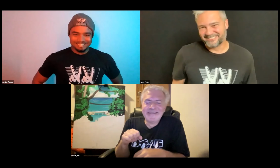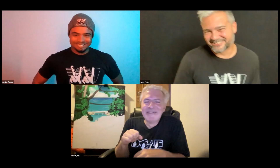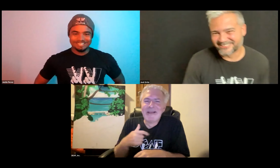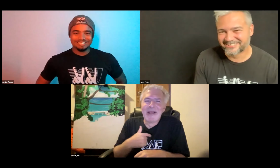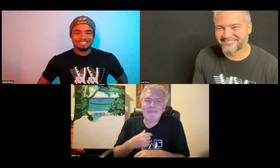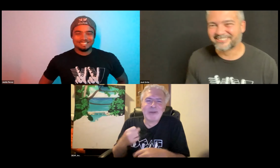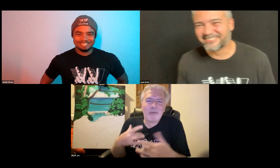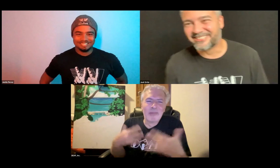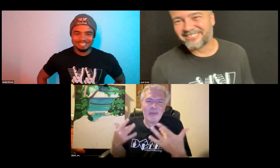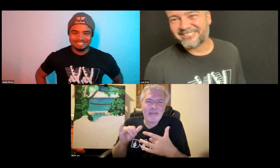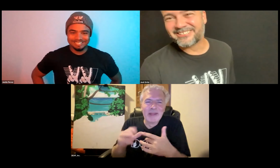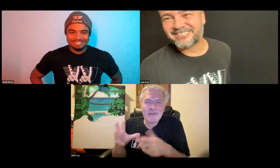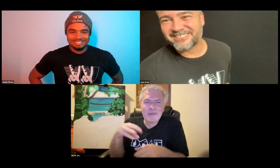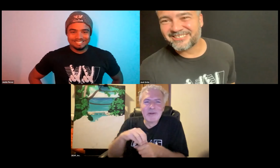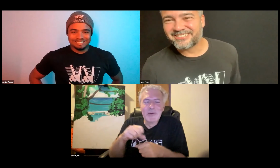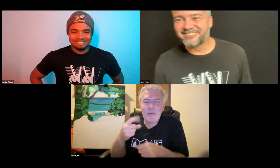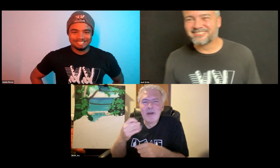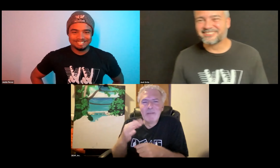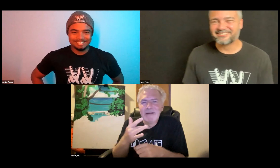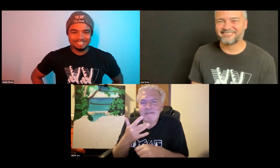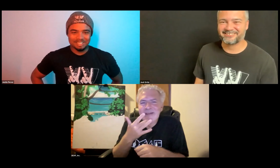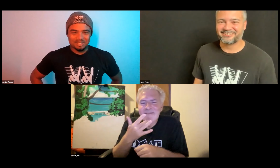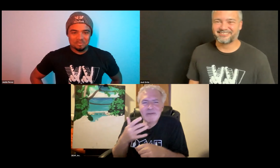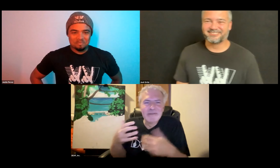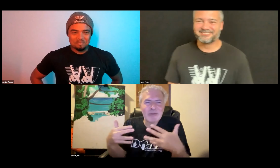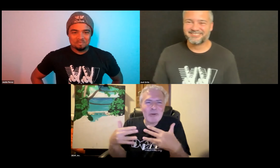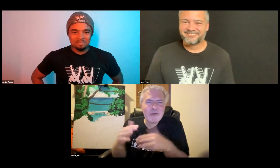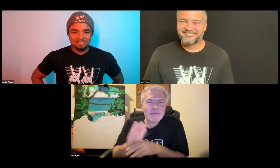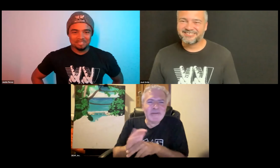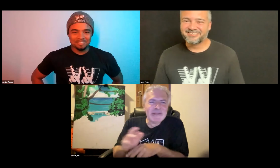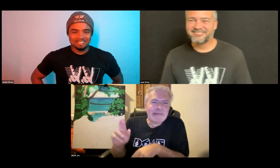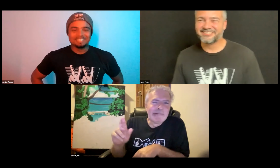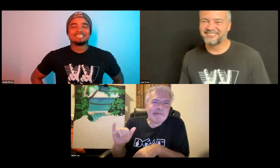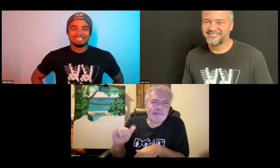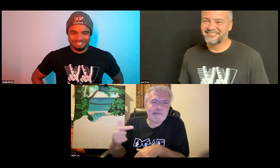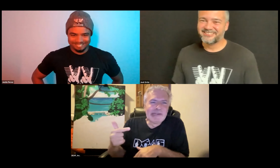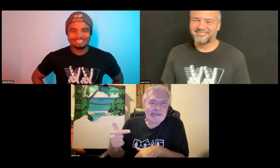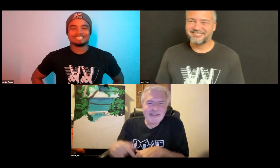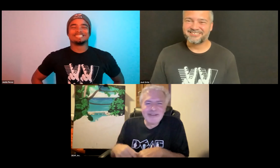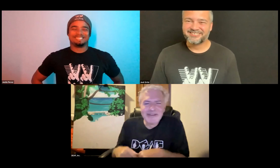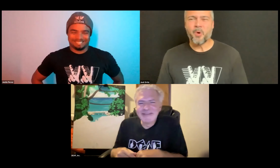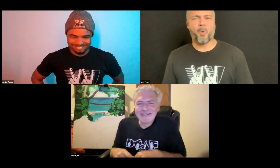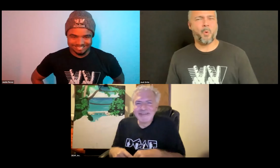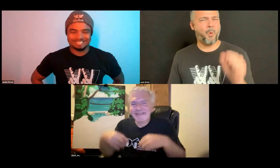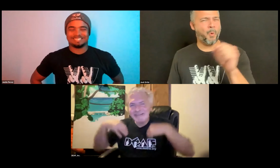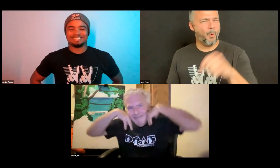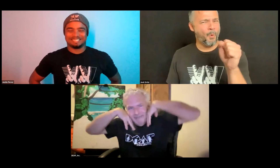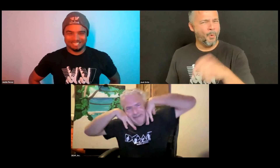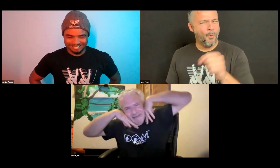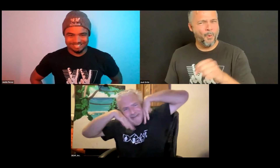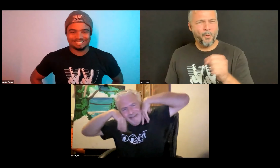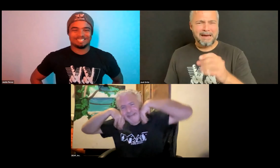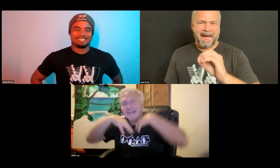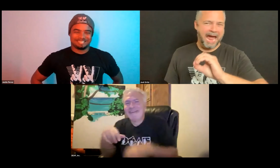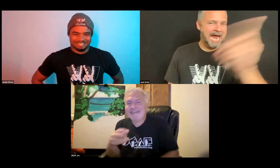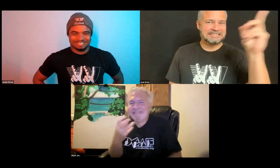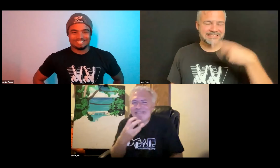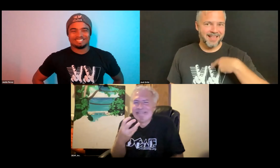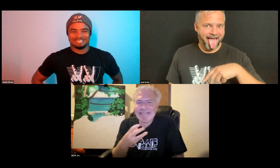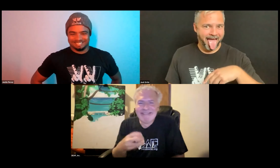I'm going to have nightmares! I am thrilled that you were involved. That's one of my favorite horror movies.